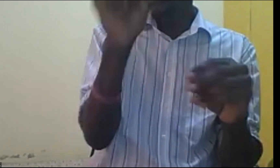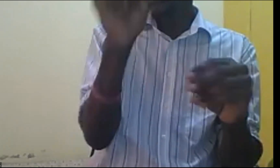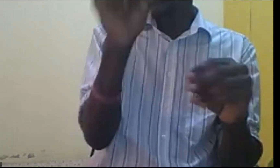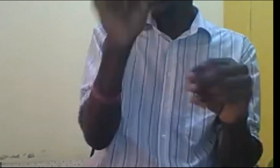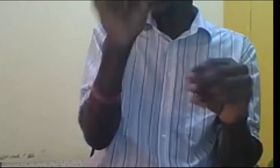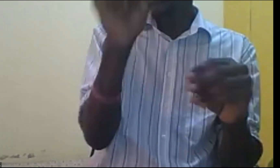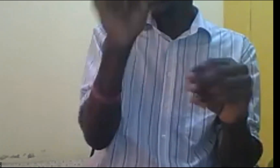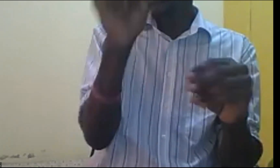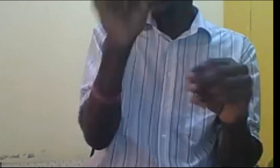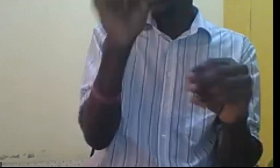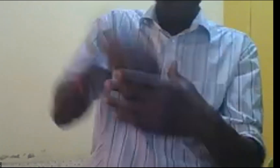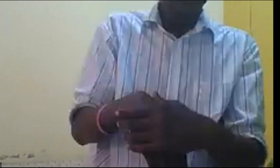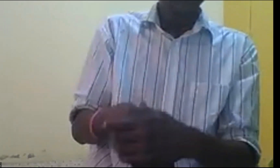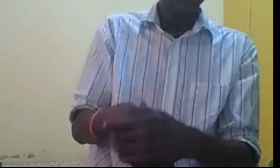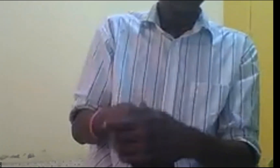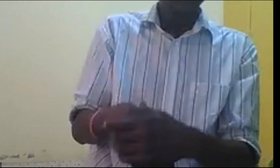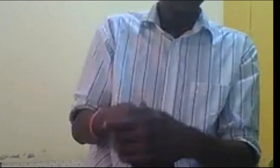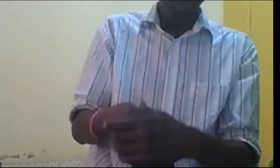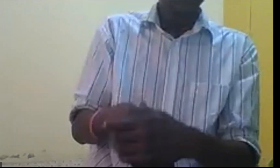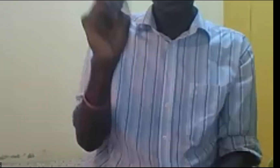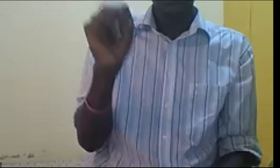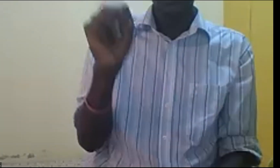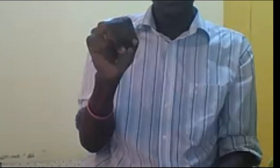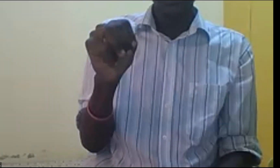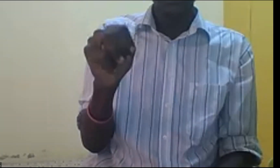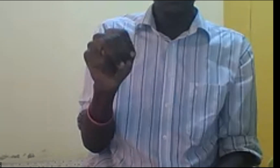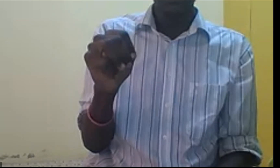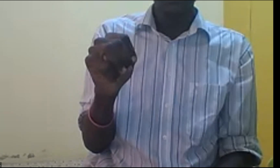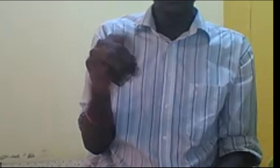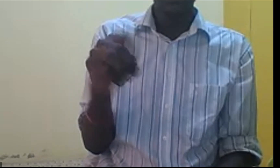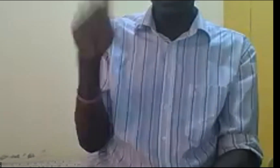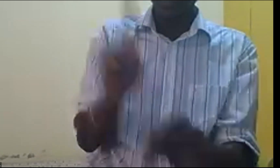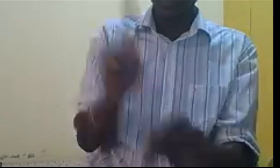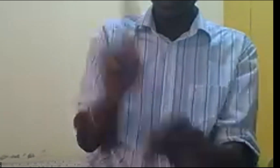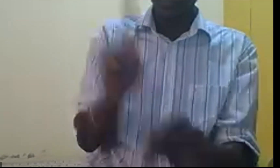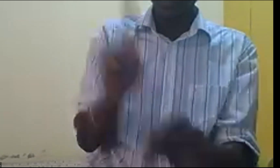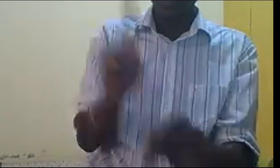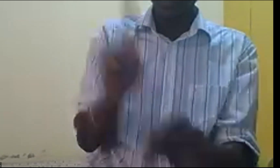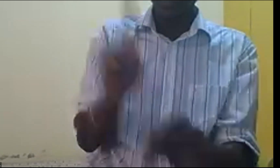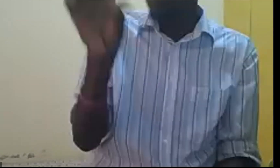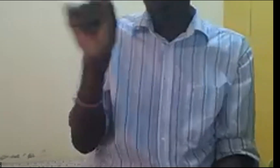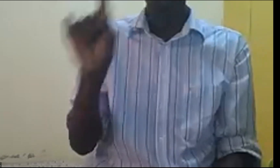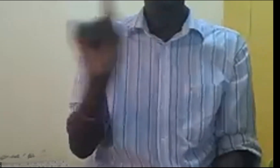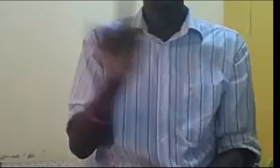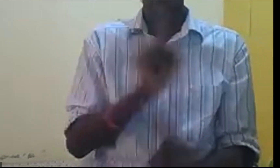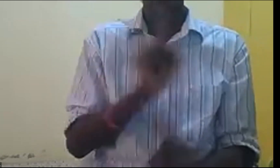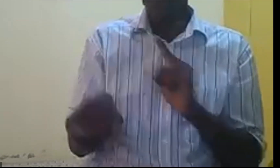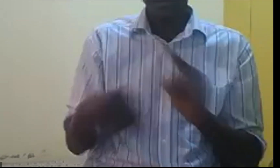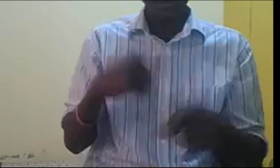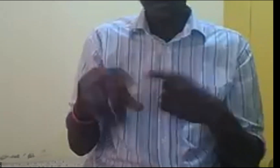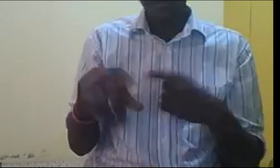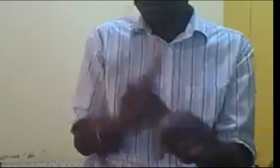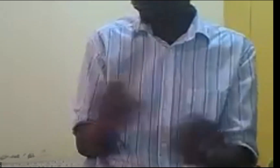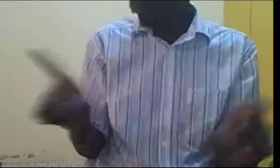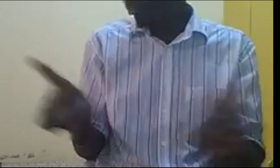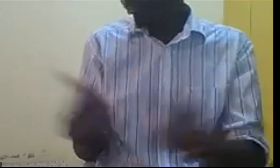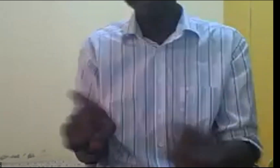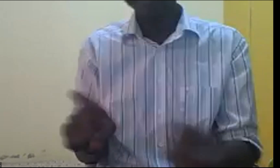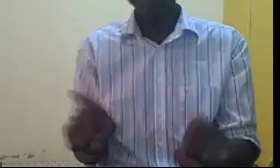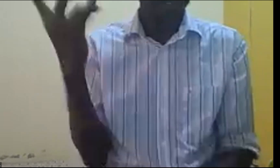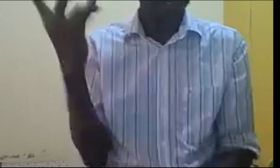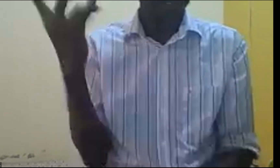He is recording a video for us, a message for us, because her connection did not allow her to to have good audio.